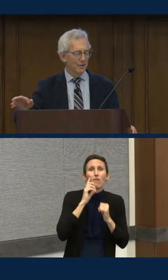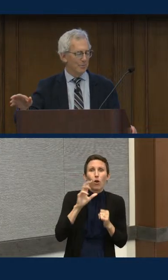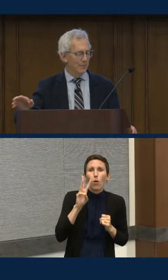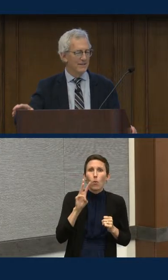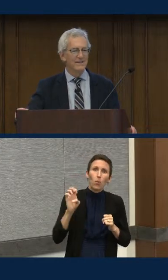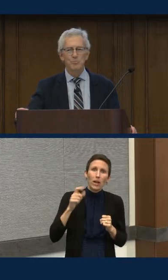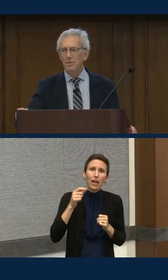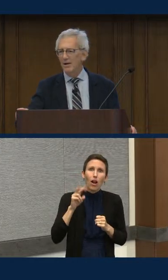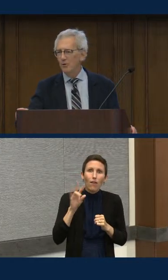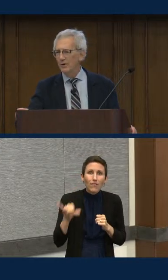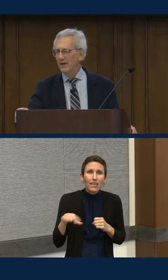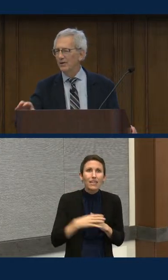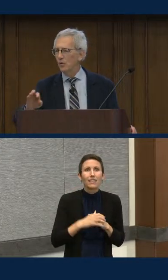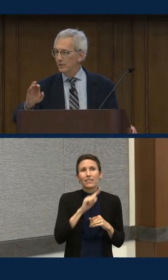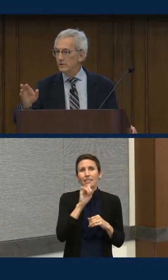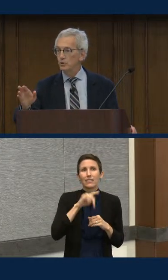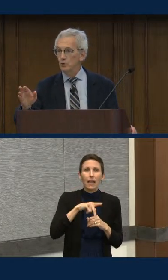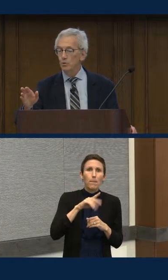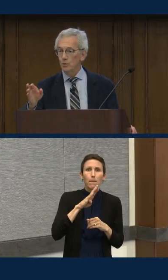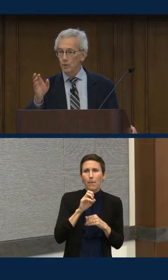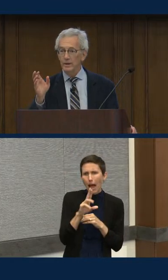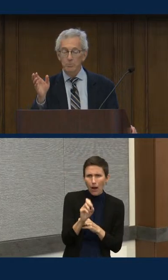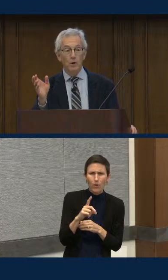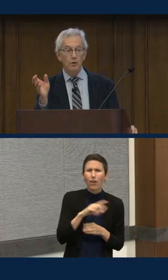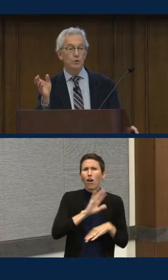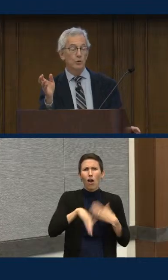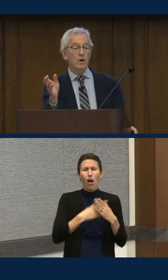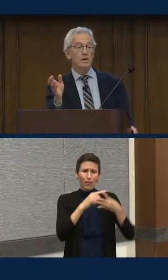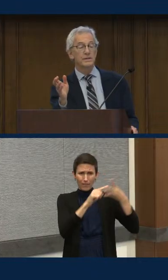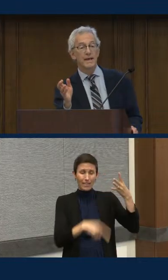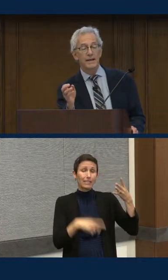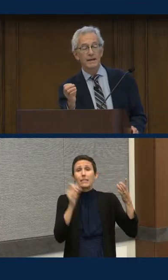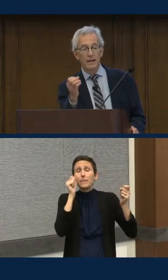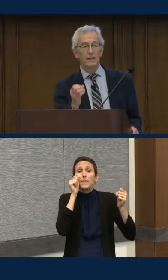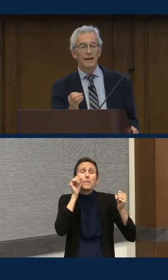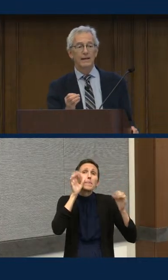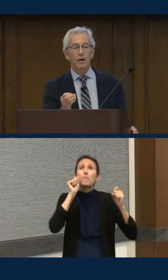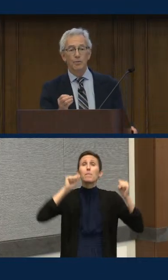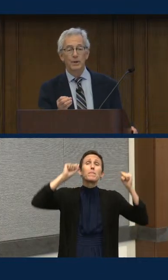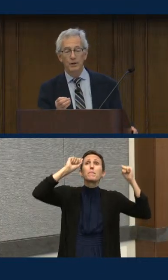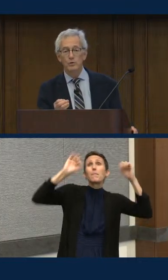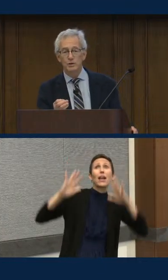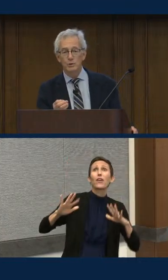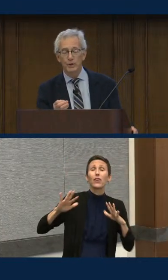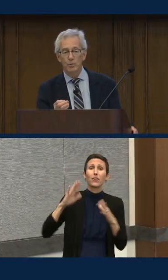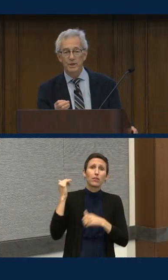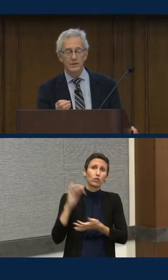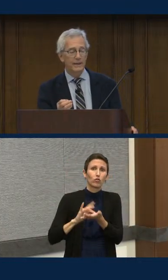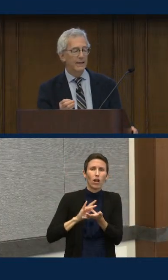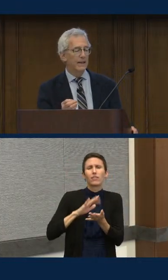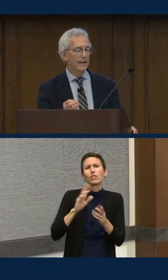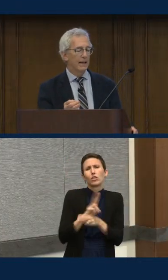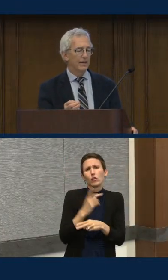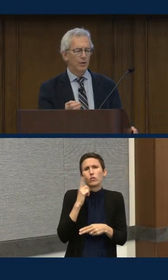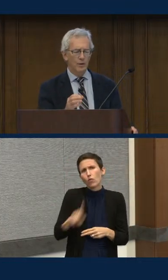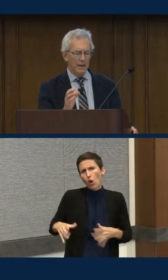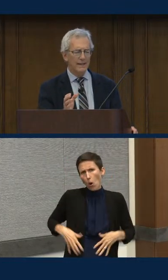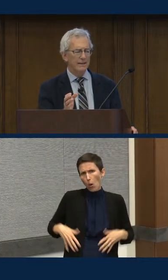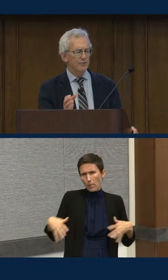and Zepbound and new miracle drugs that are being used to